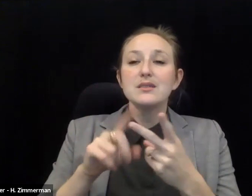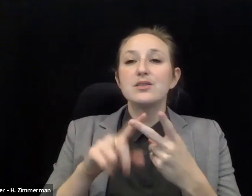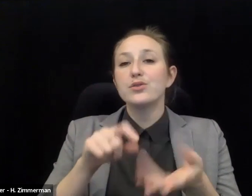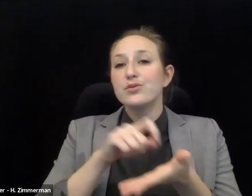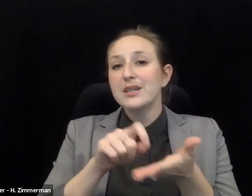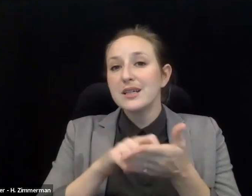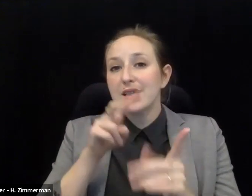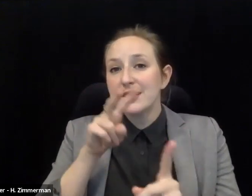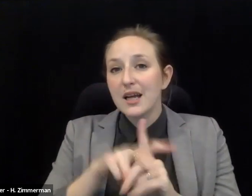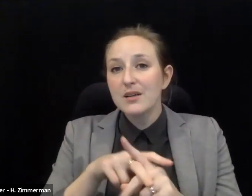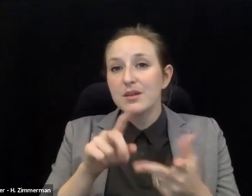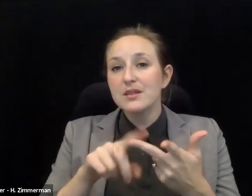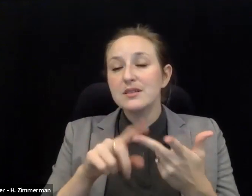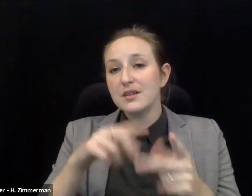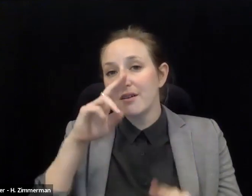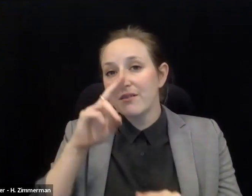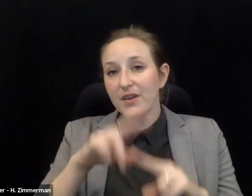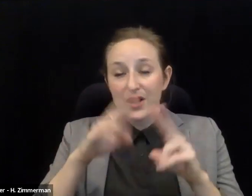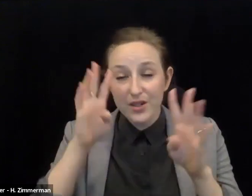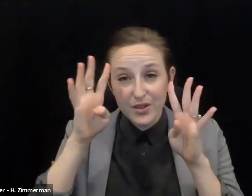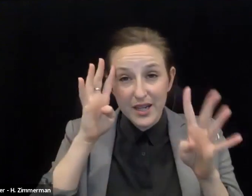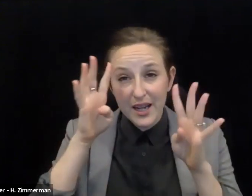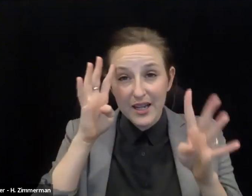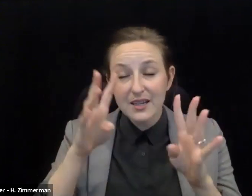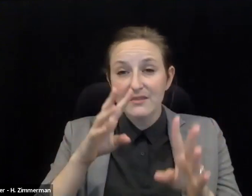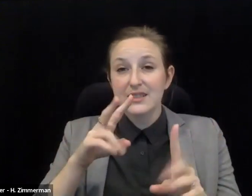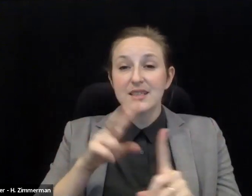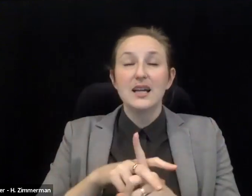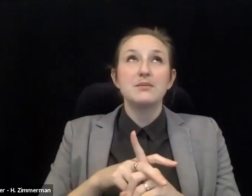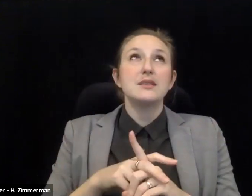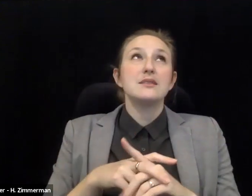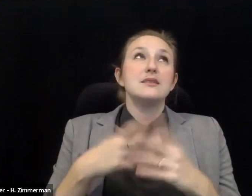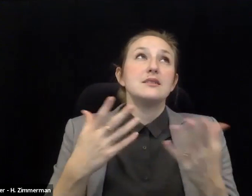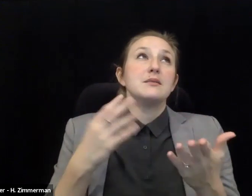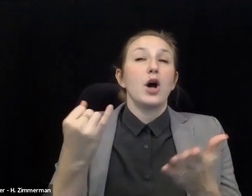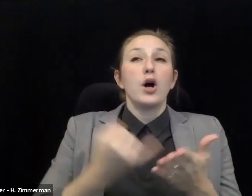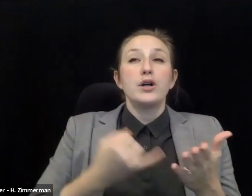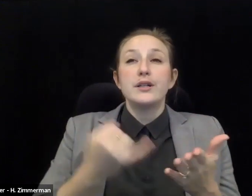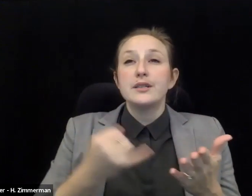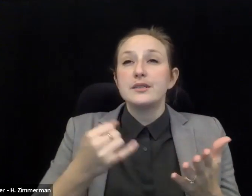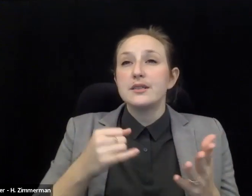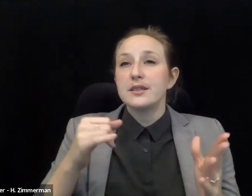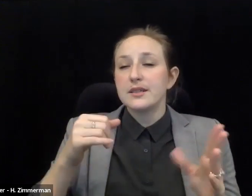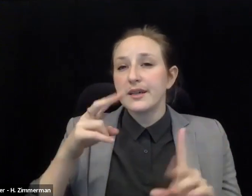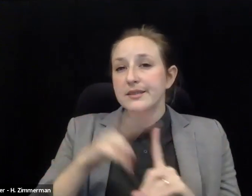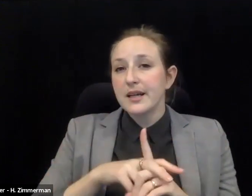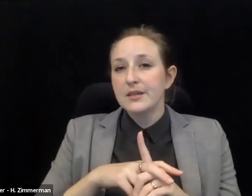Maybe like artistic assignments and lots of other things. And if we want to talk more